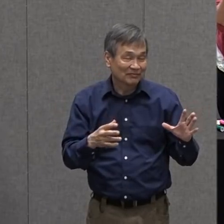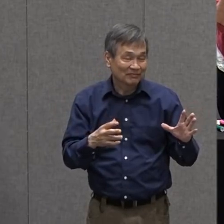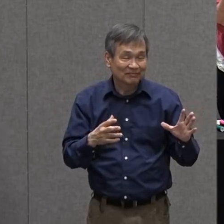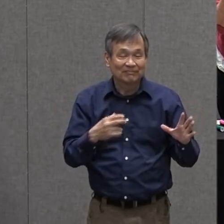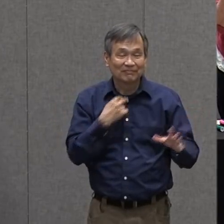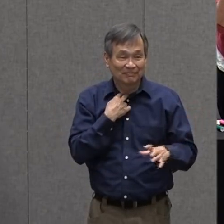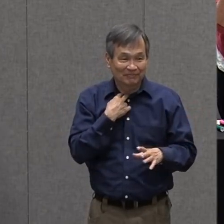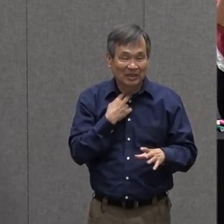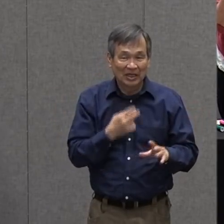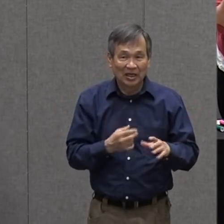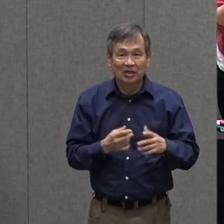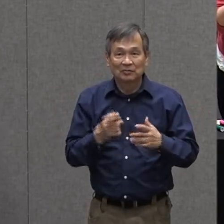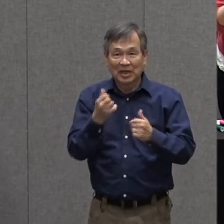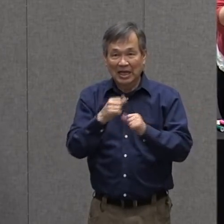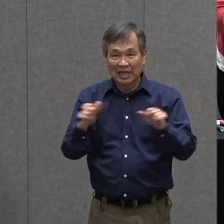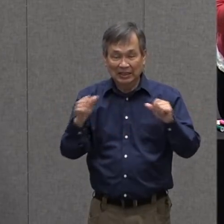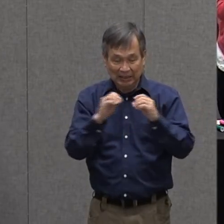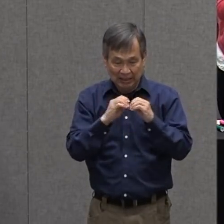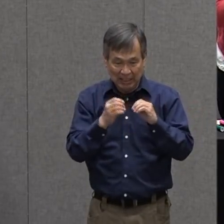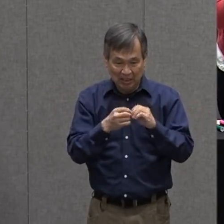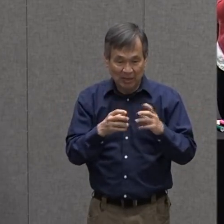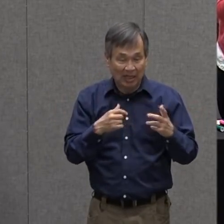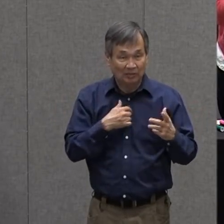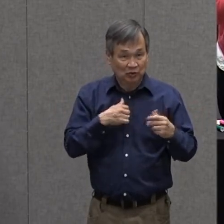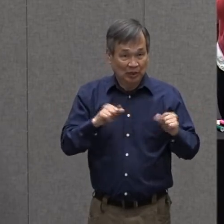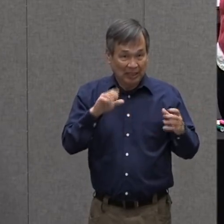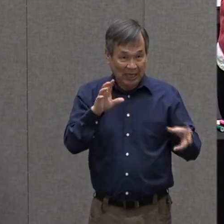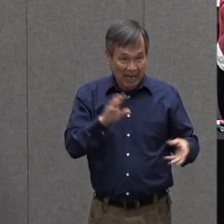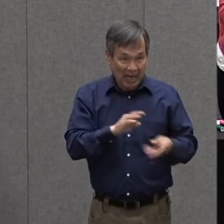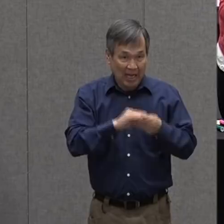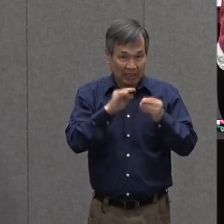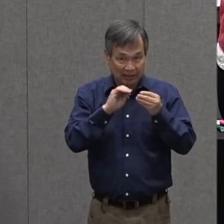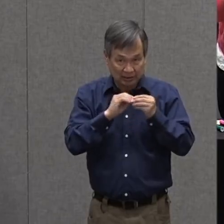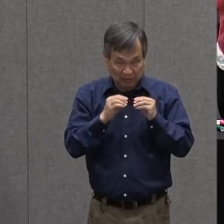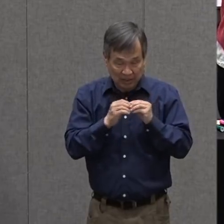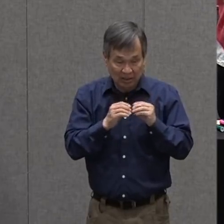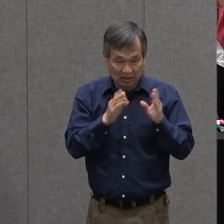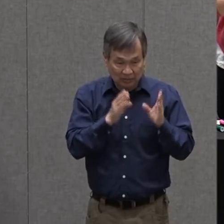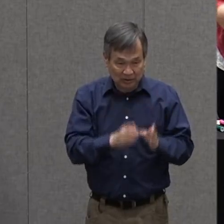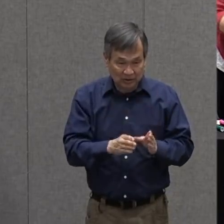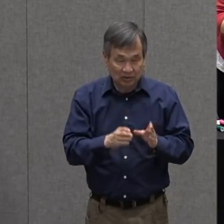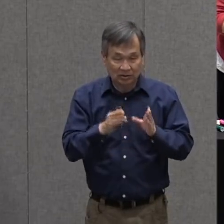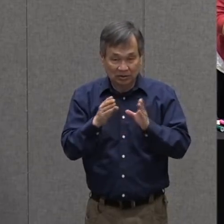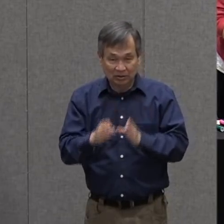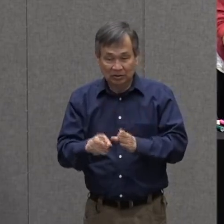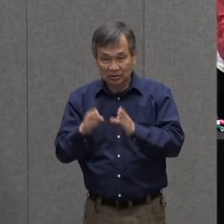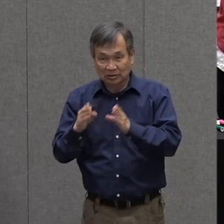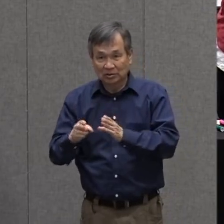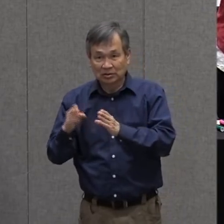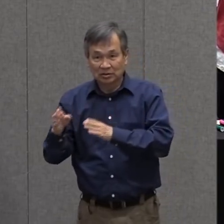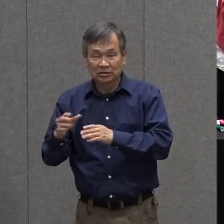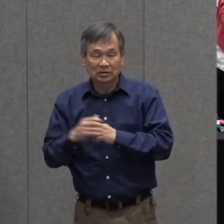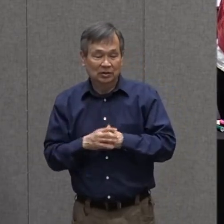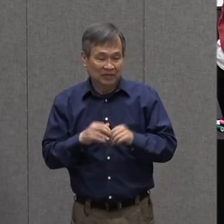but any number that I was adding my numbers up with and too. So if I kept rolling,